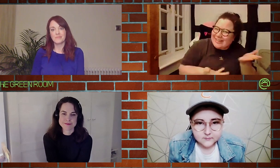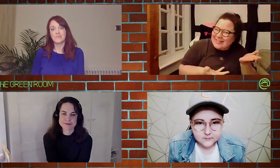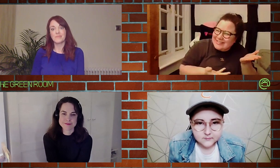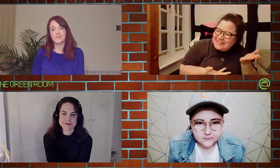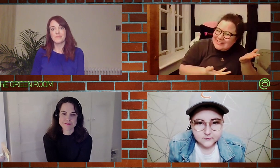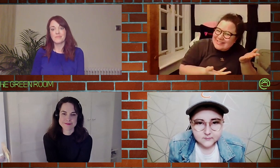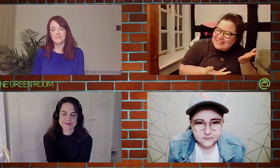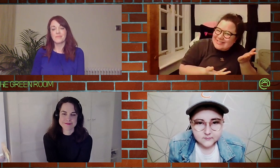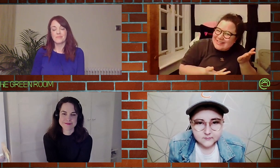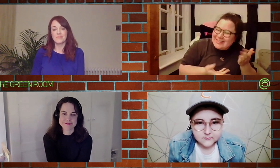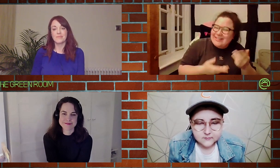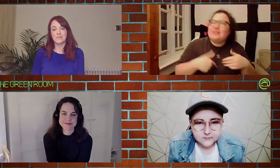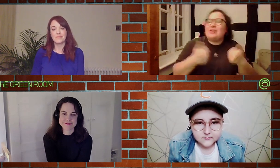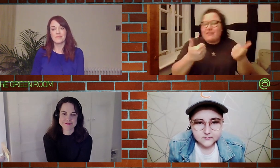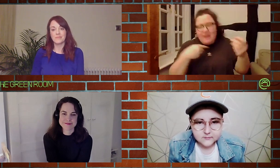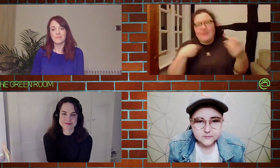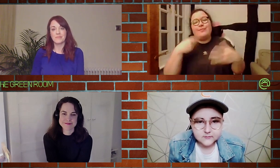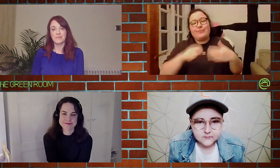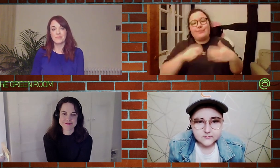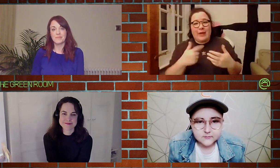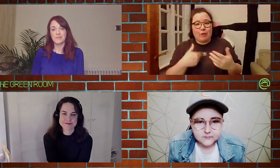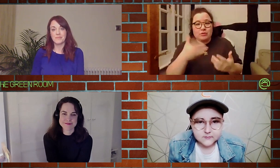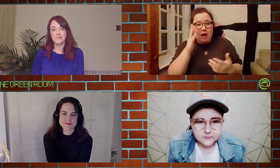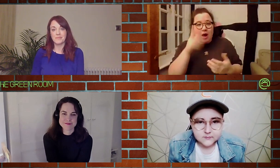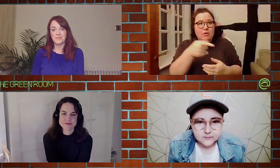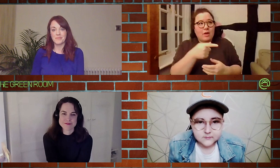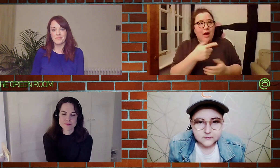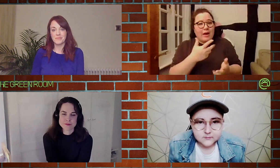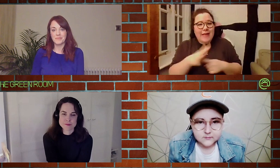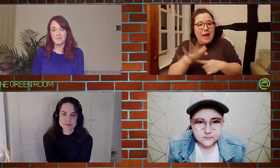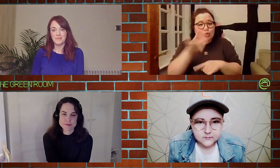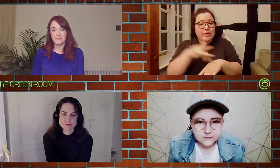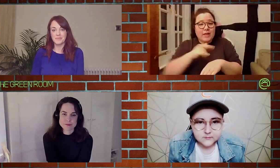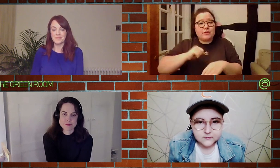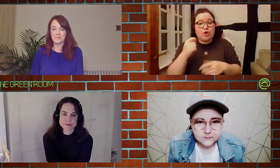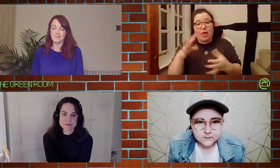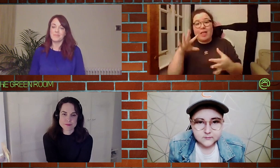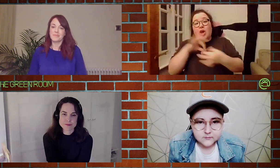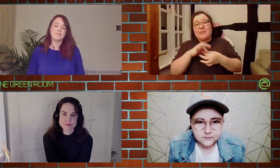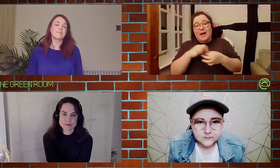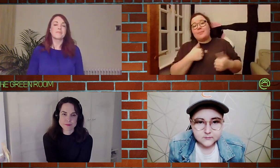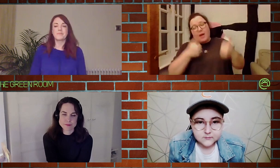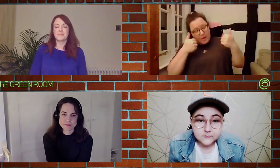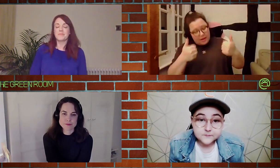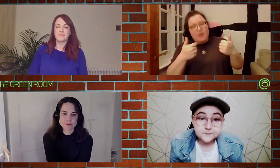I want to write something that would interest me on stage that represents what I want. The National